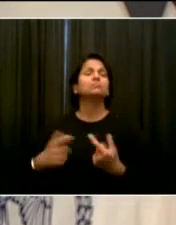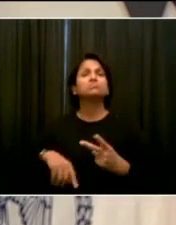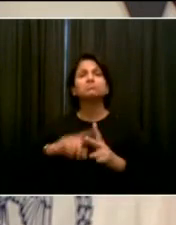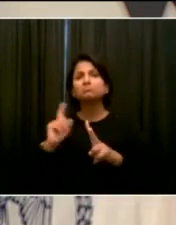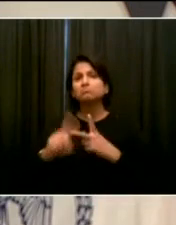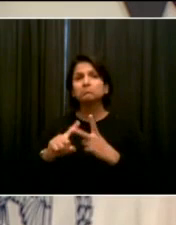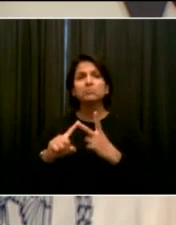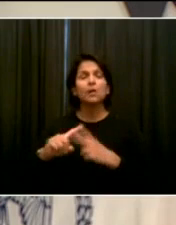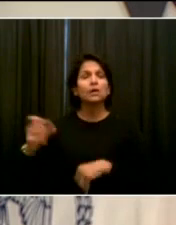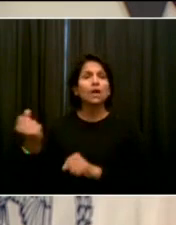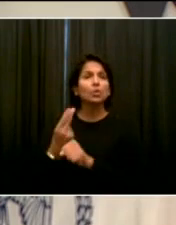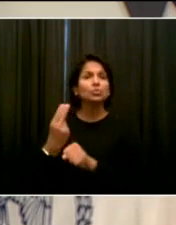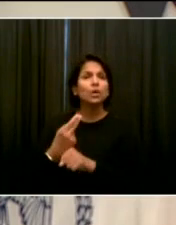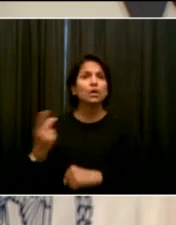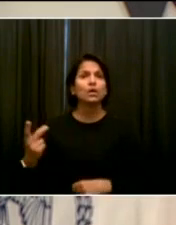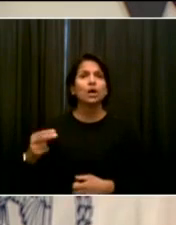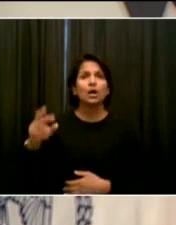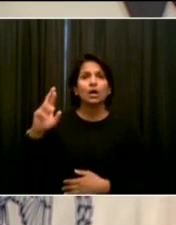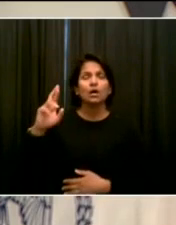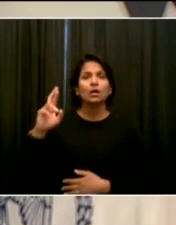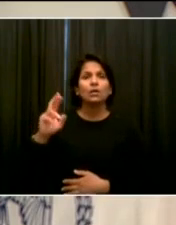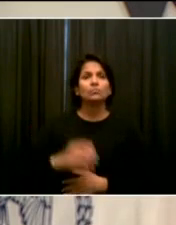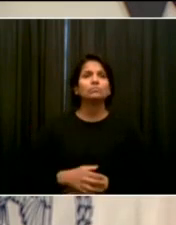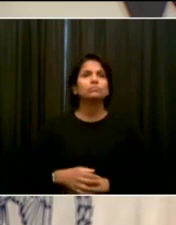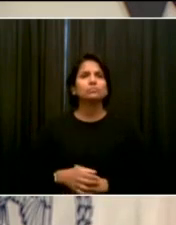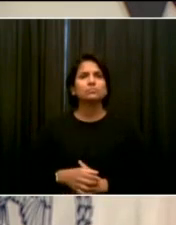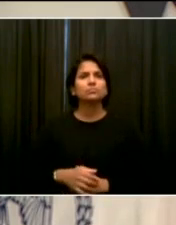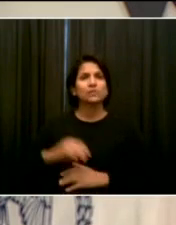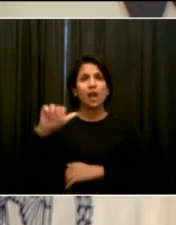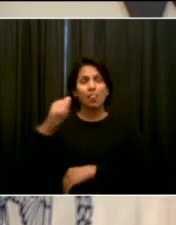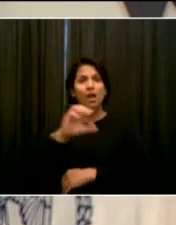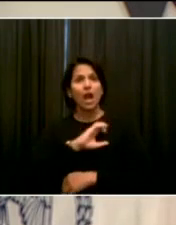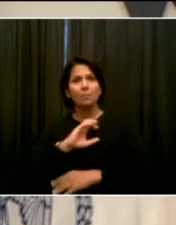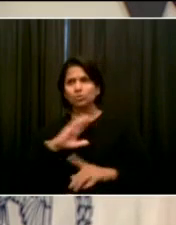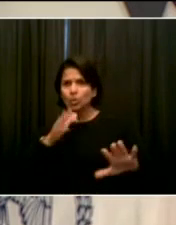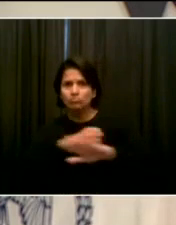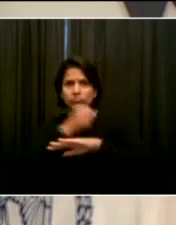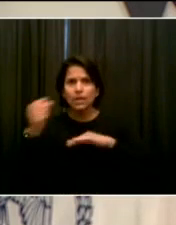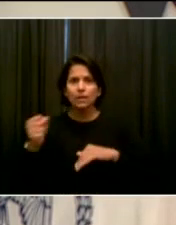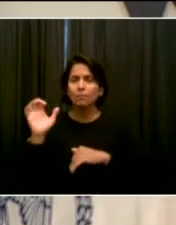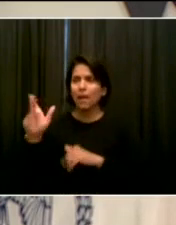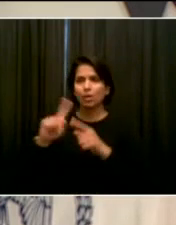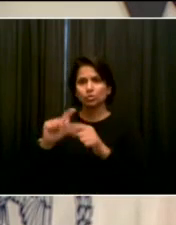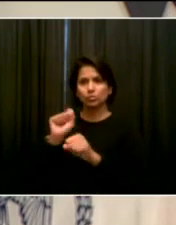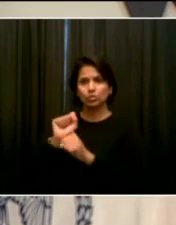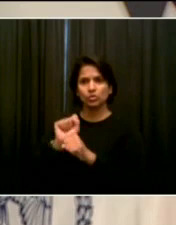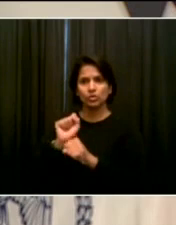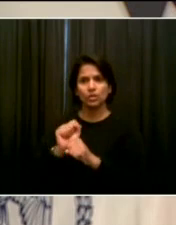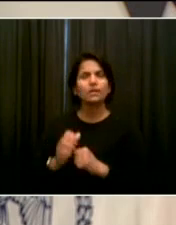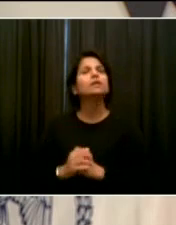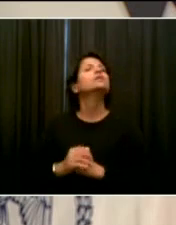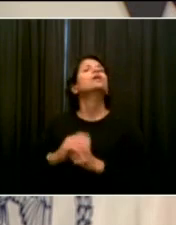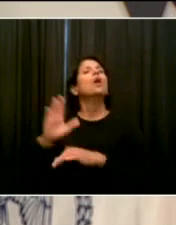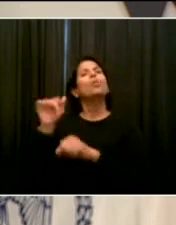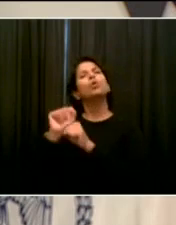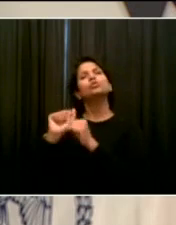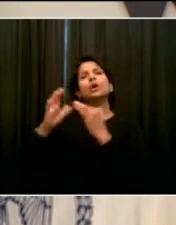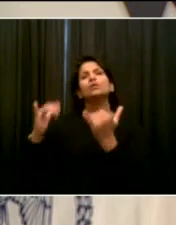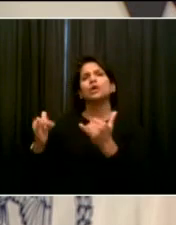WITH THE BILL. WE'LL USE OVERTIME WHEN WE NEED TO. DO REDEPLOYMENTS WHEN WE NEED TO. WE HAVE A VARIETY OF WAYS WE